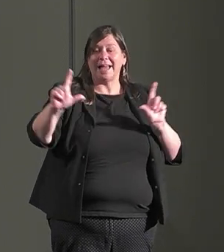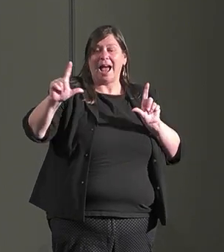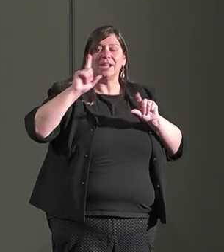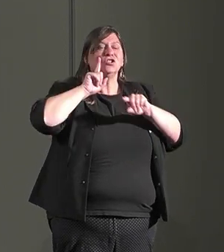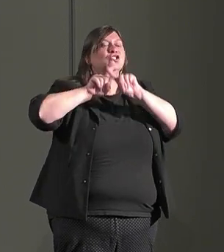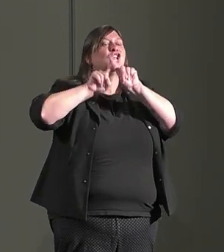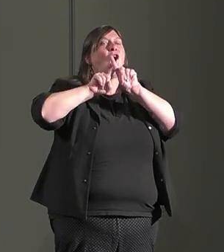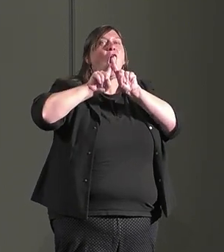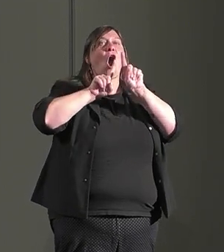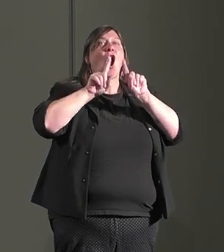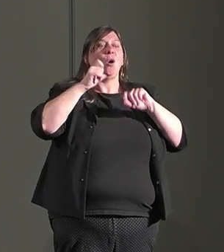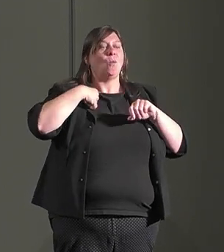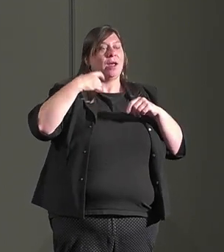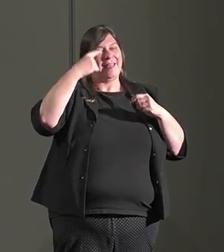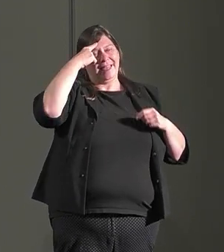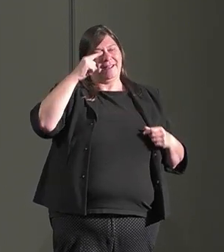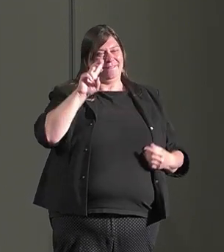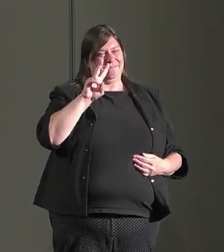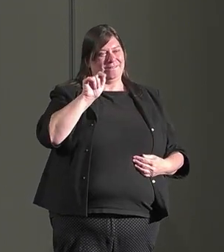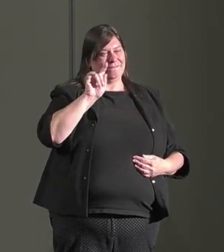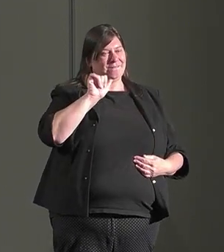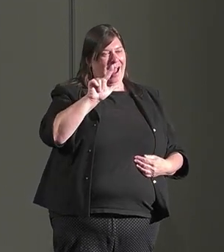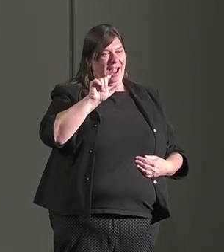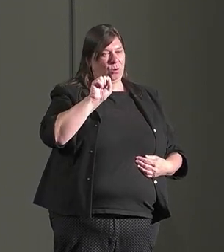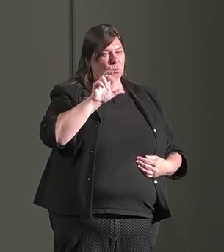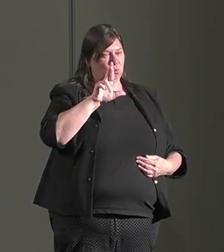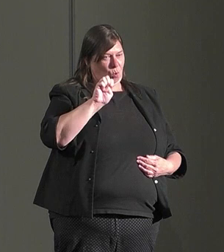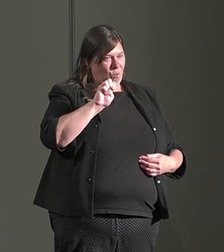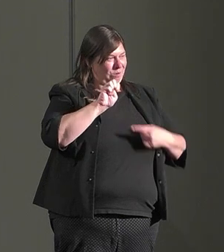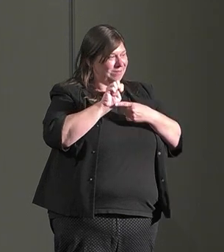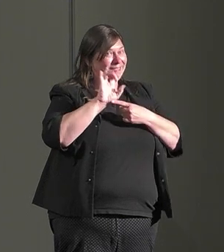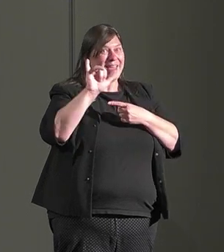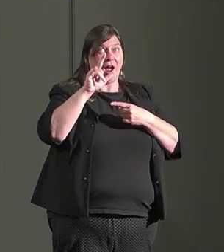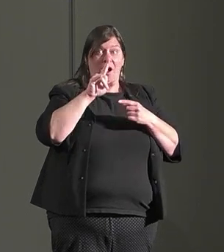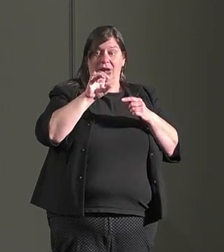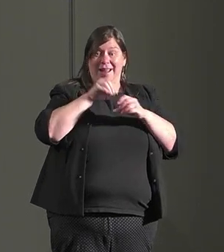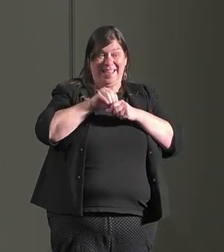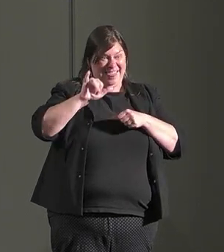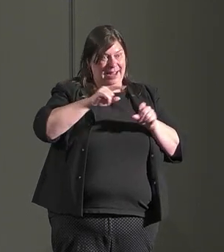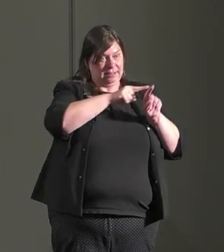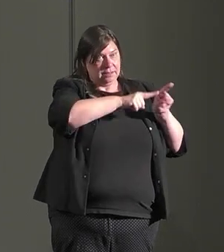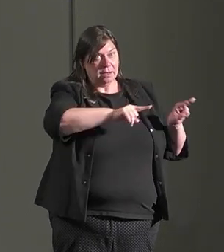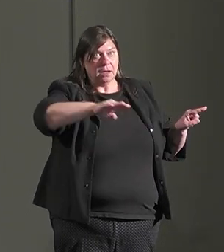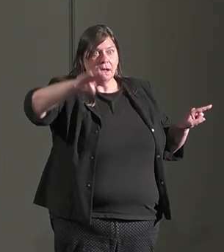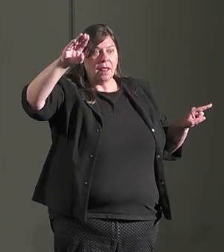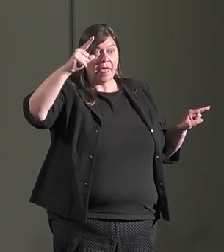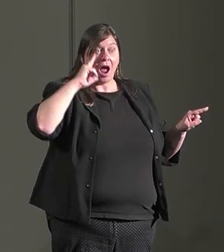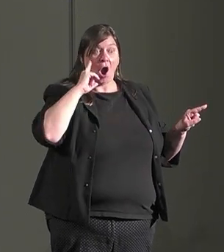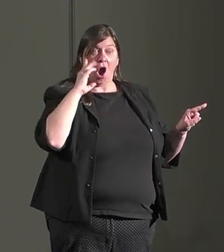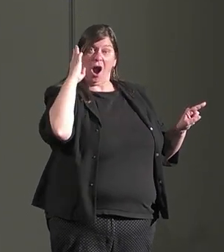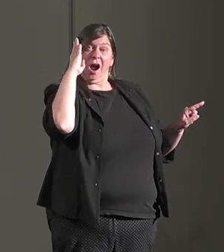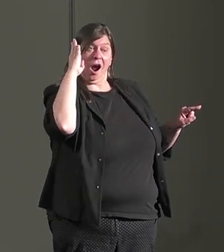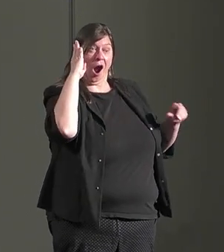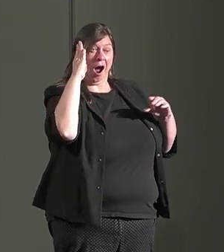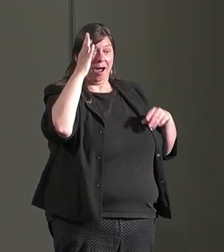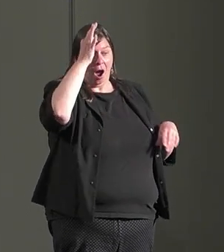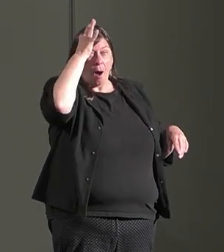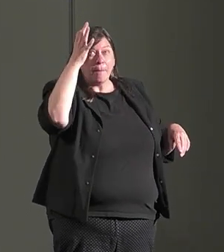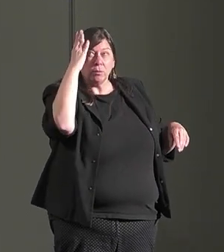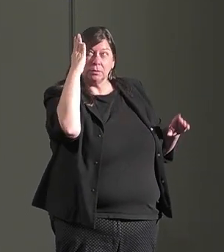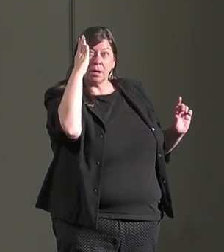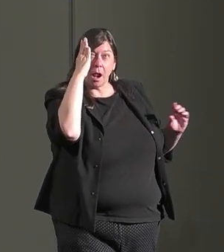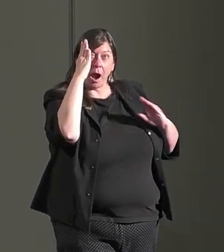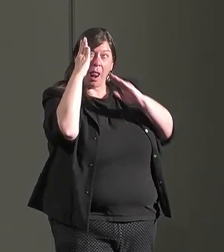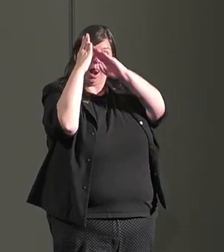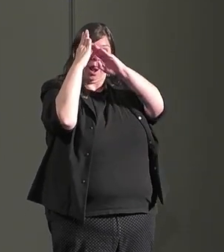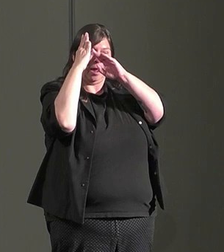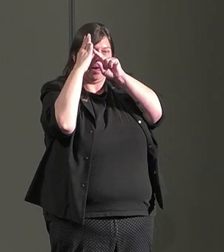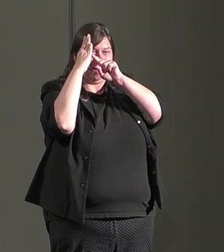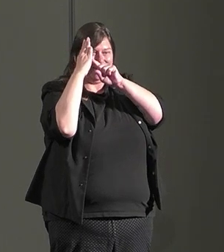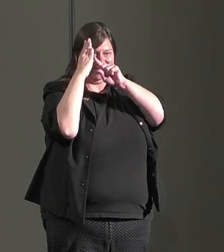where we think VitalSource is in terms of the model. They tend to the optimize level closely.